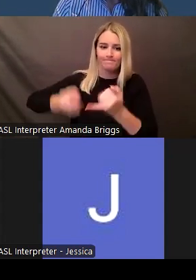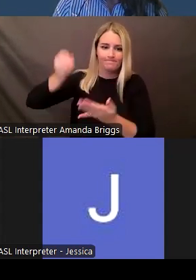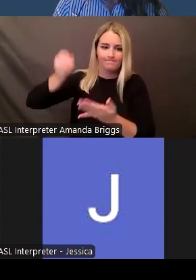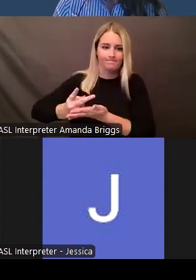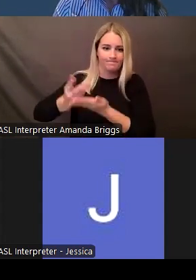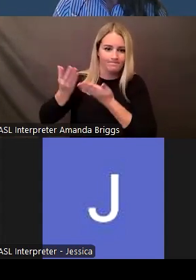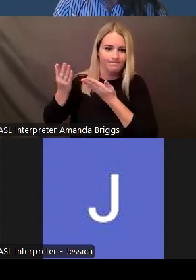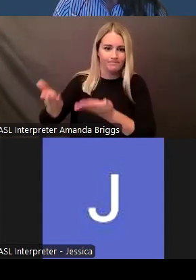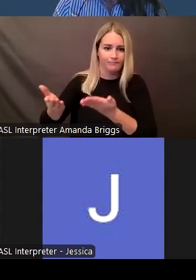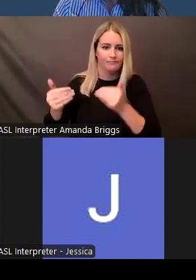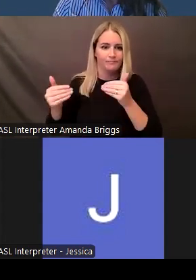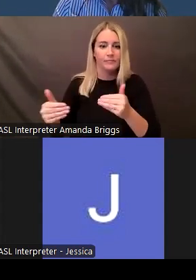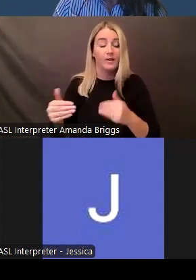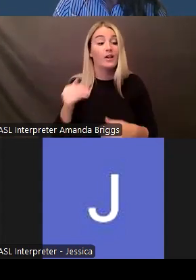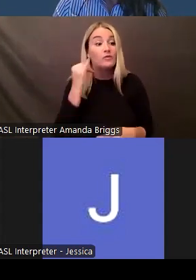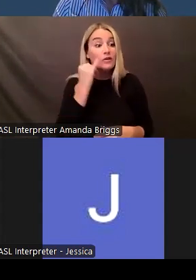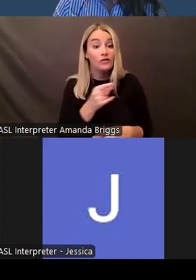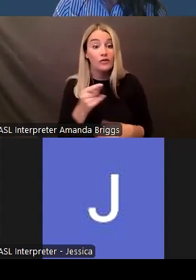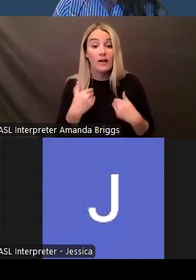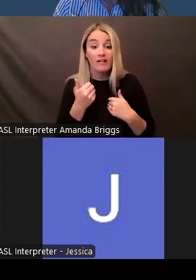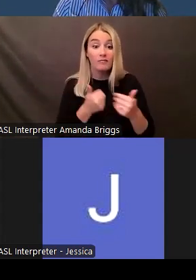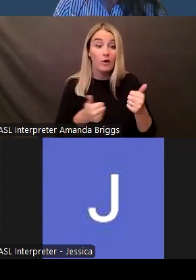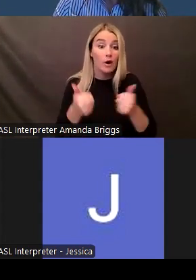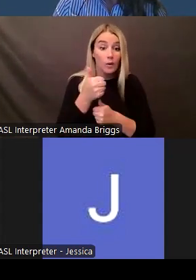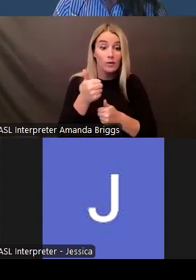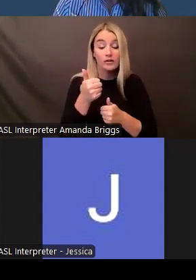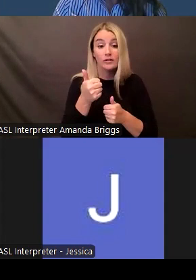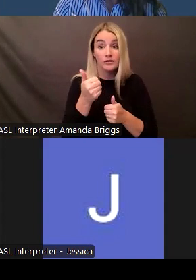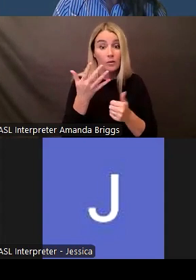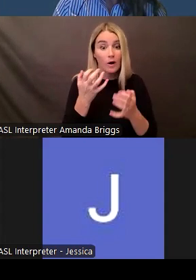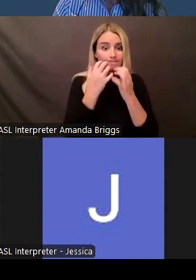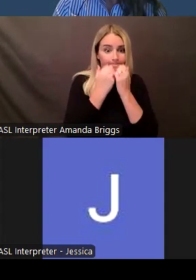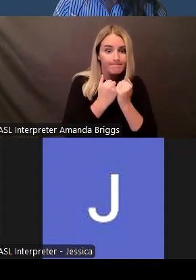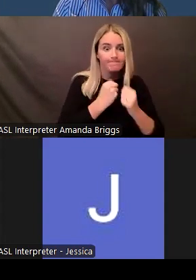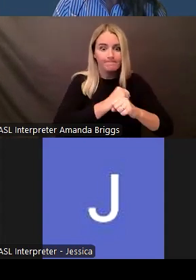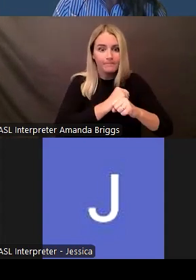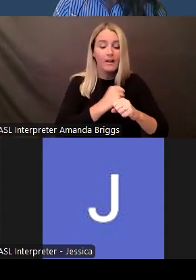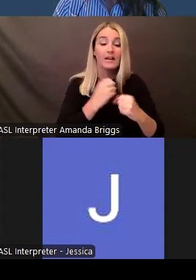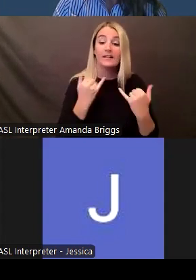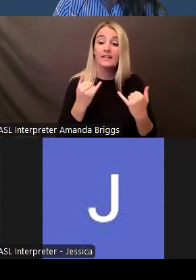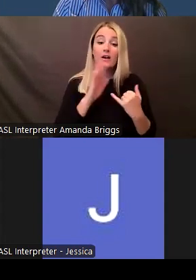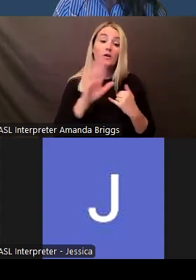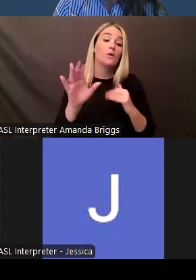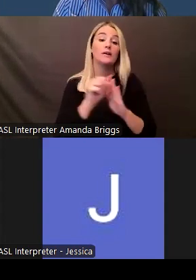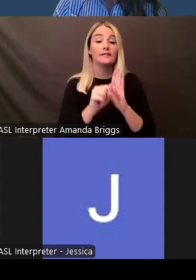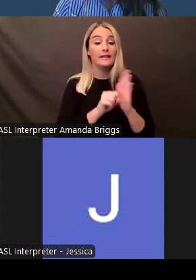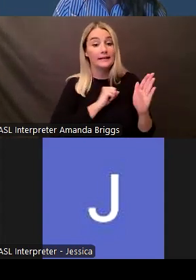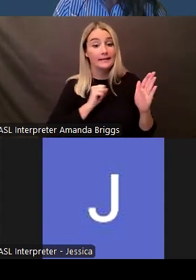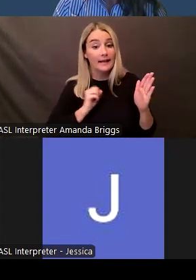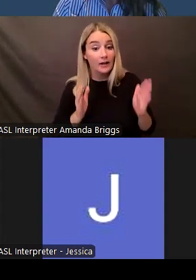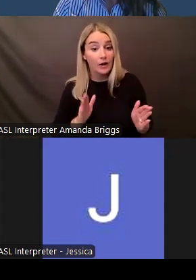If you have priorities that you want to make sure are protected. Now is a good time to reach out to your state senator and your Assembly member